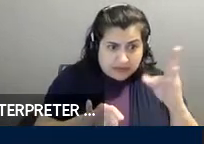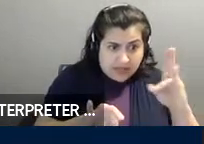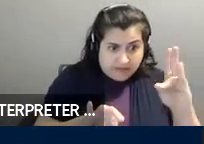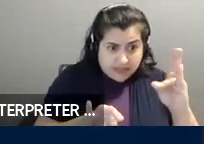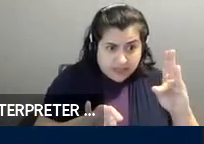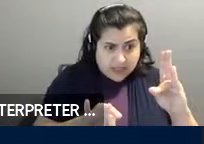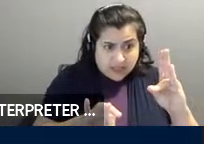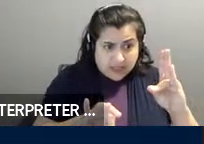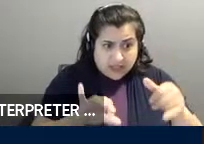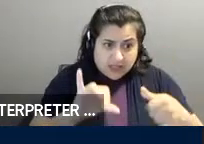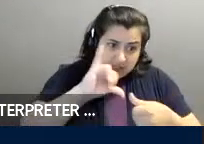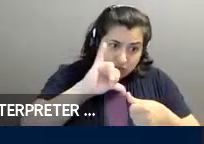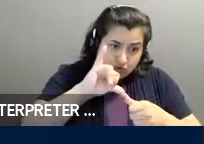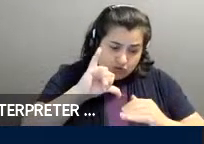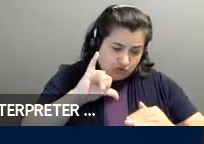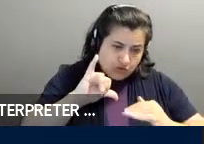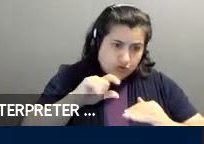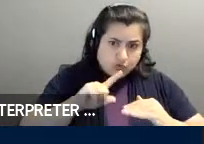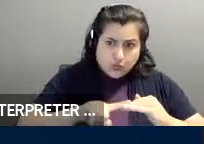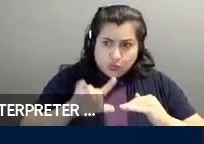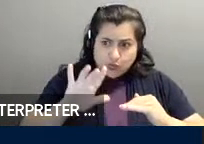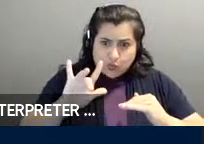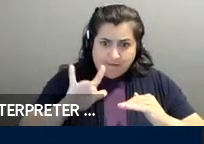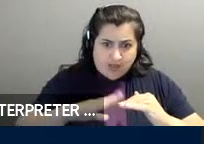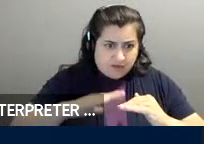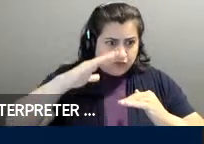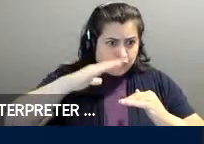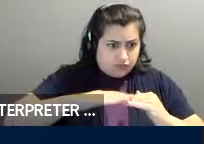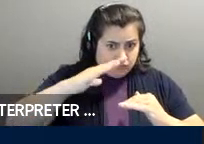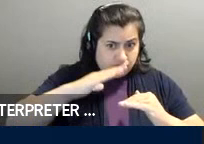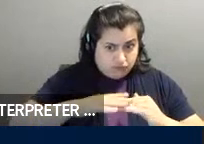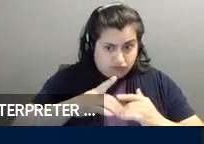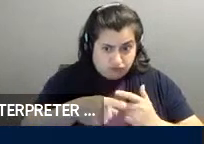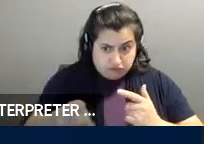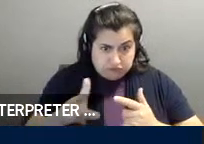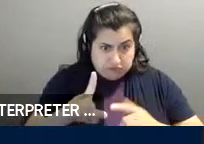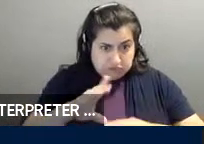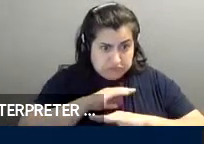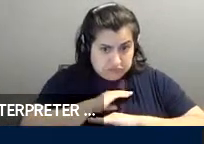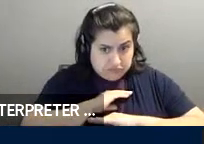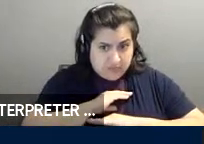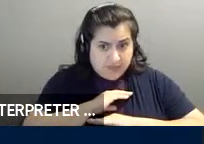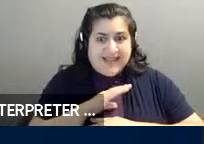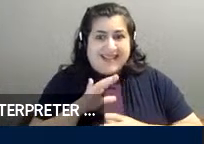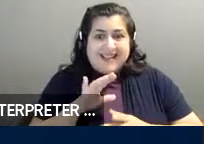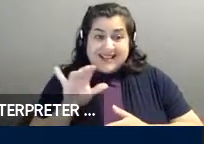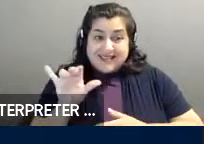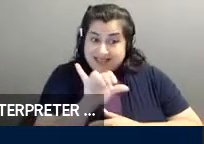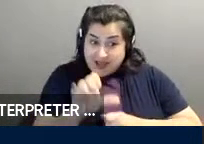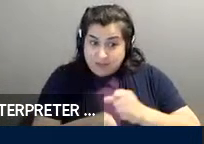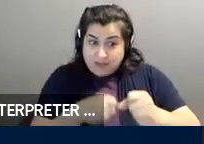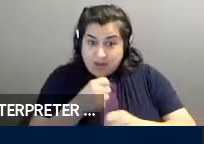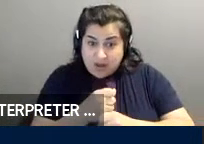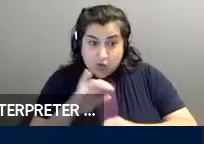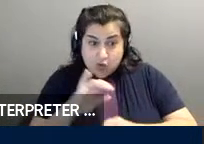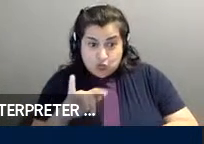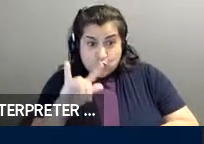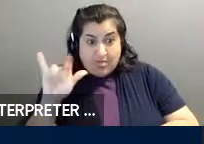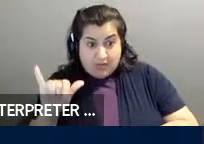And that same year the Access Board, looking at that data, the Access Board actually organized